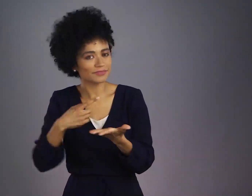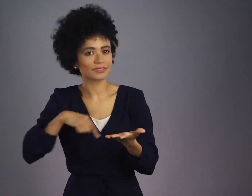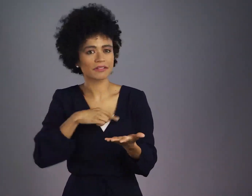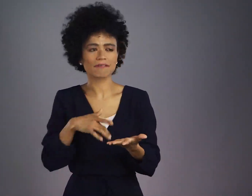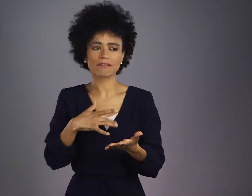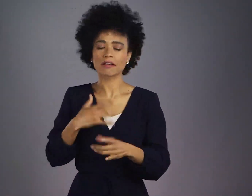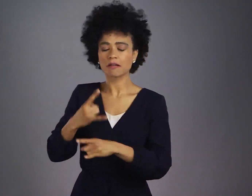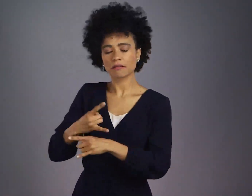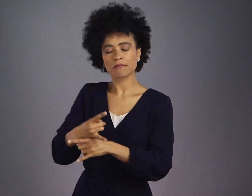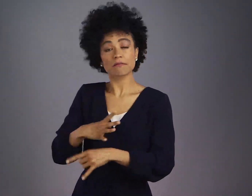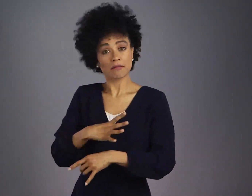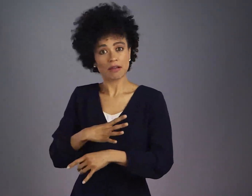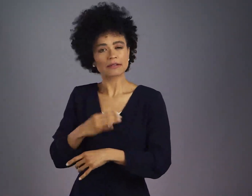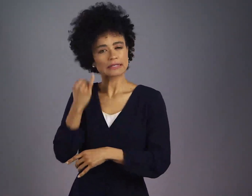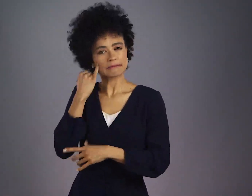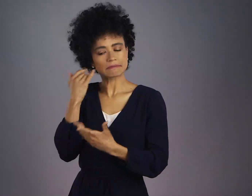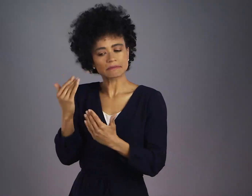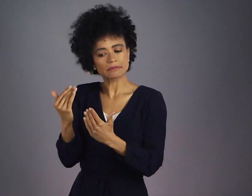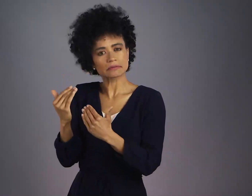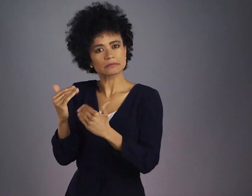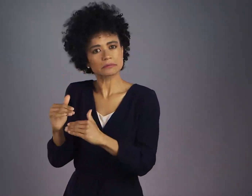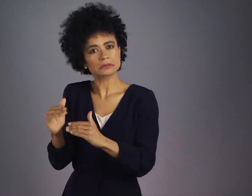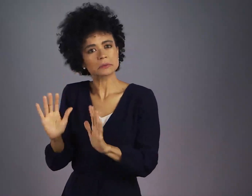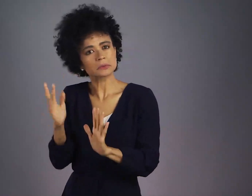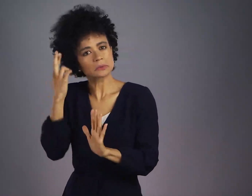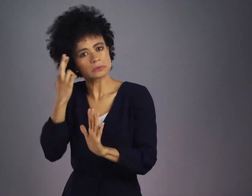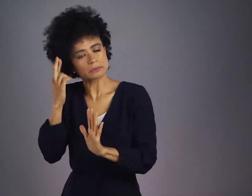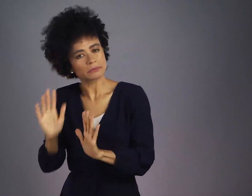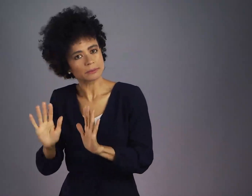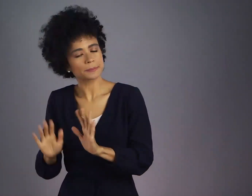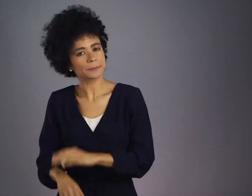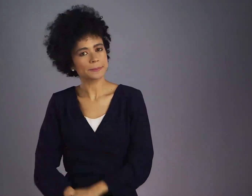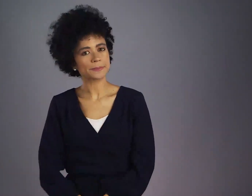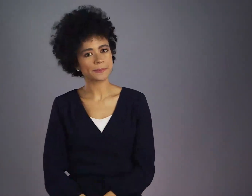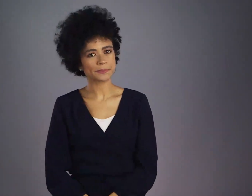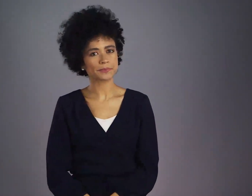Some, but not all of us, think it has its advantages when reasonably used.